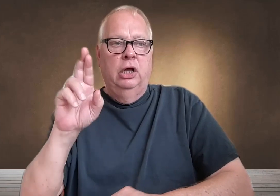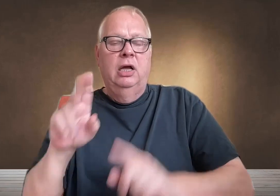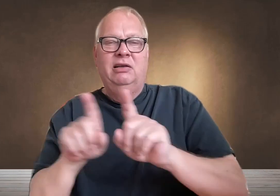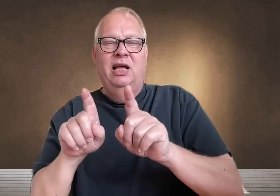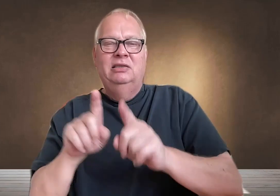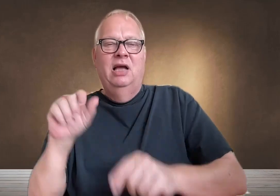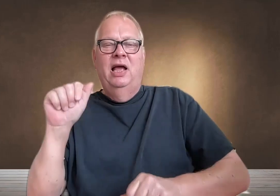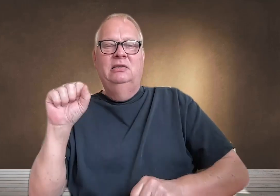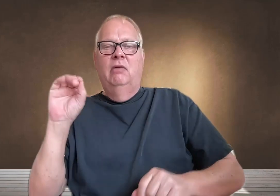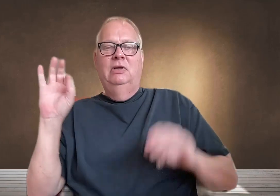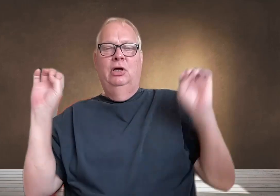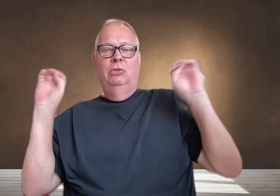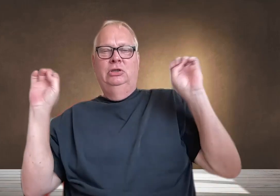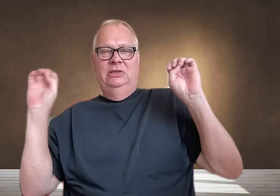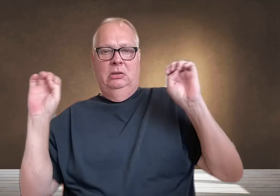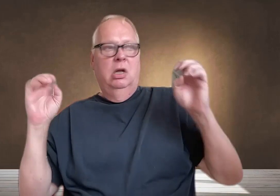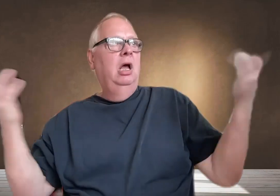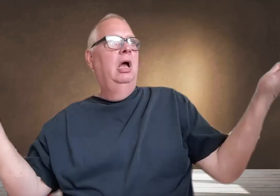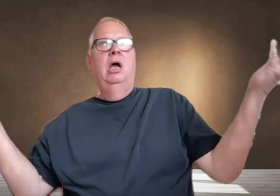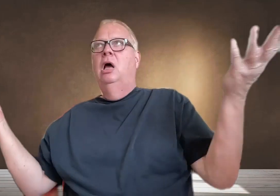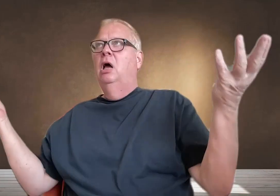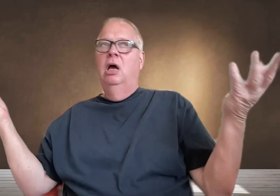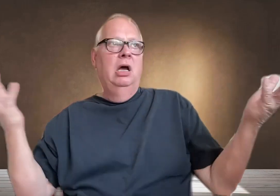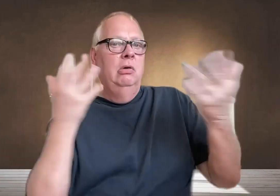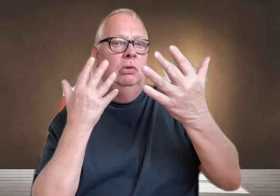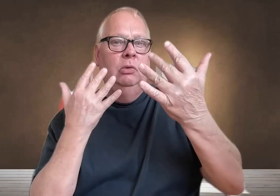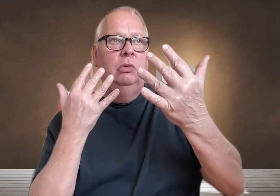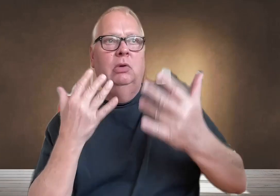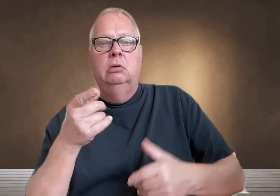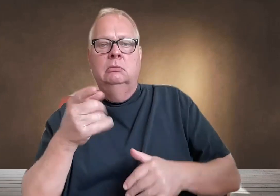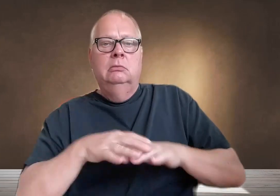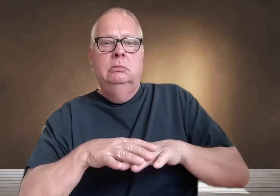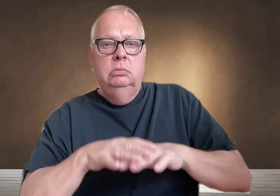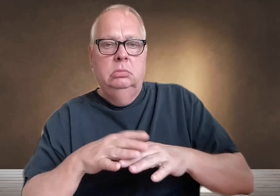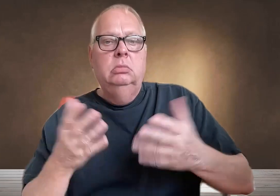so that if there is an emergency, you don't have to sit and wait.